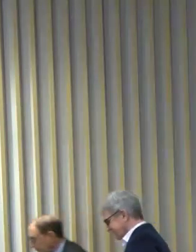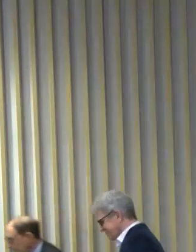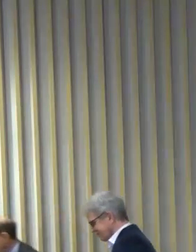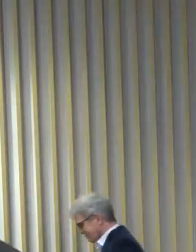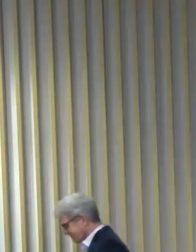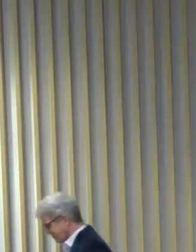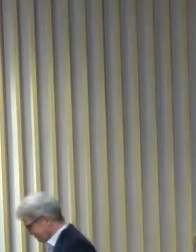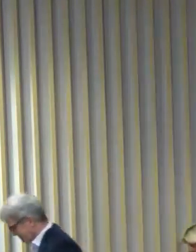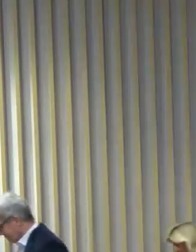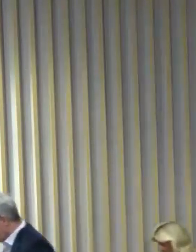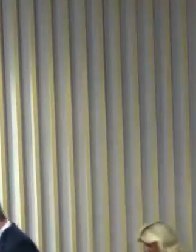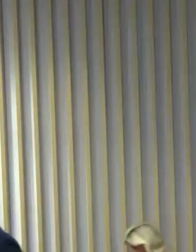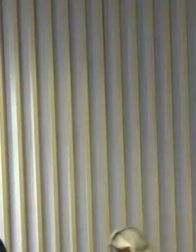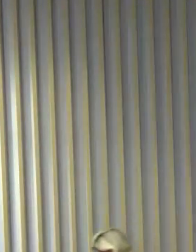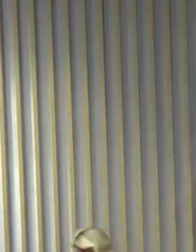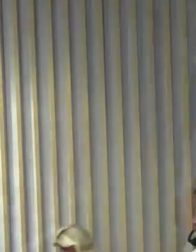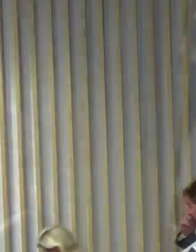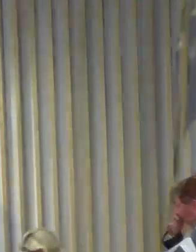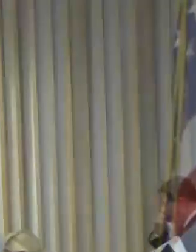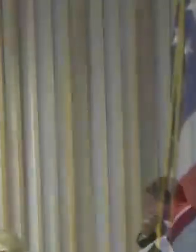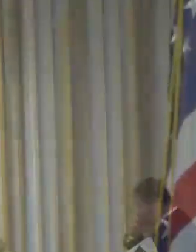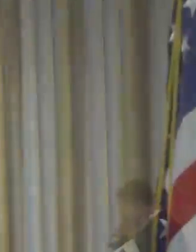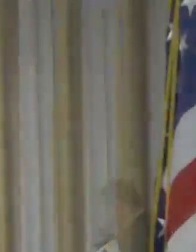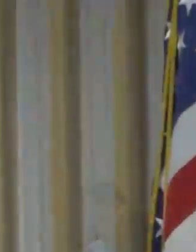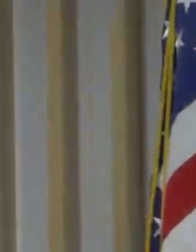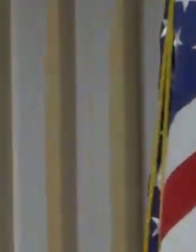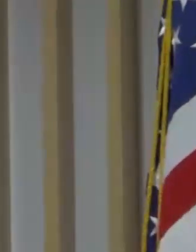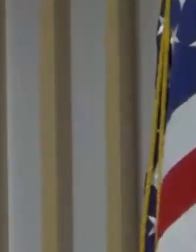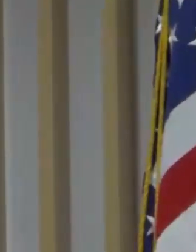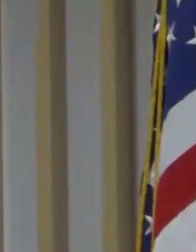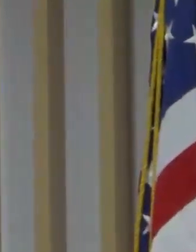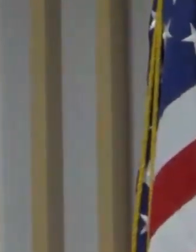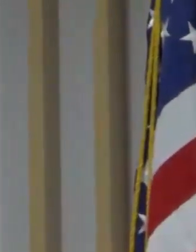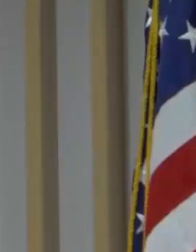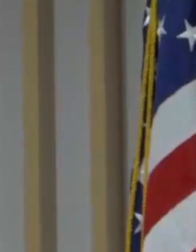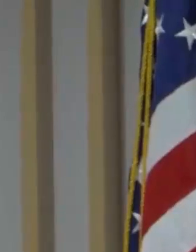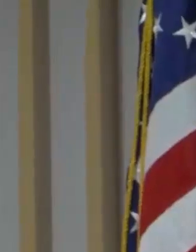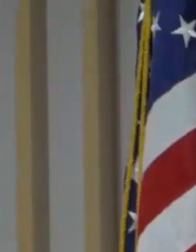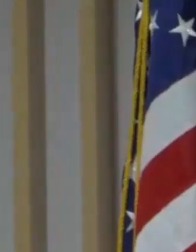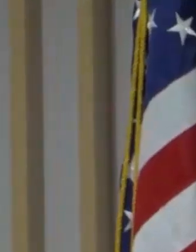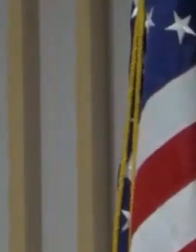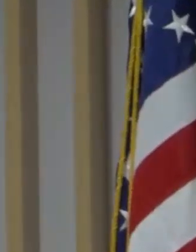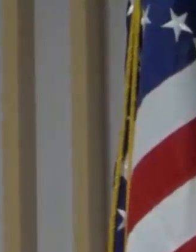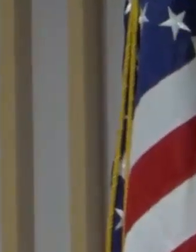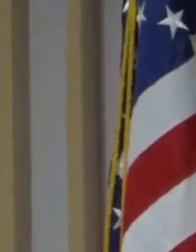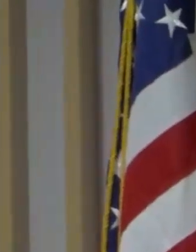AND GETTING THAT DATA IN THE RIGHT ROOM. THEN ALSO, WHERE THERE ANY OTHER CHANGES MADE FROM THE